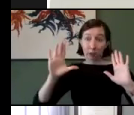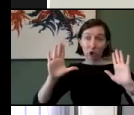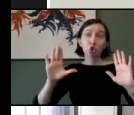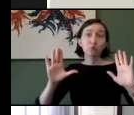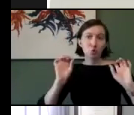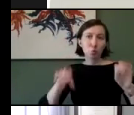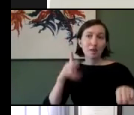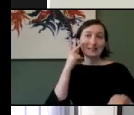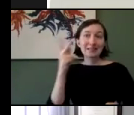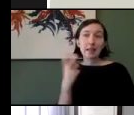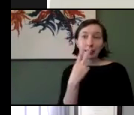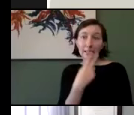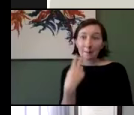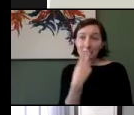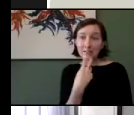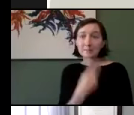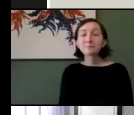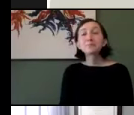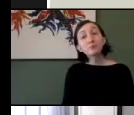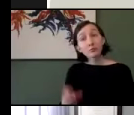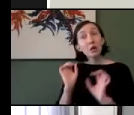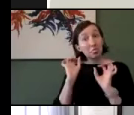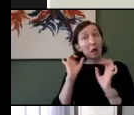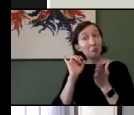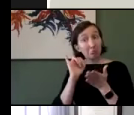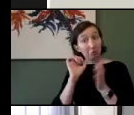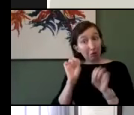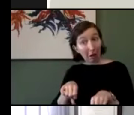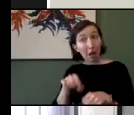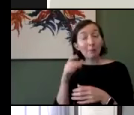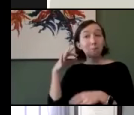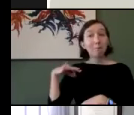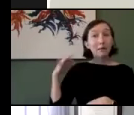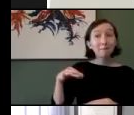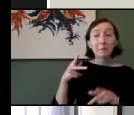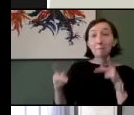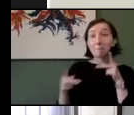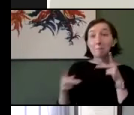Clear masks can benefit individuals who are deaf who sign,